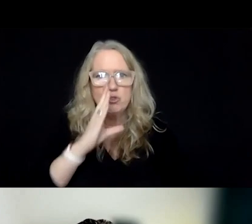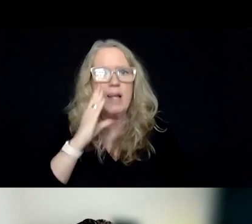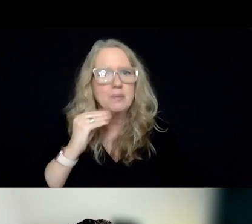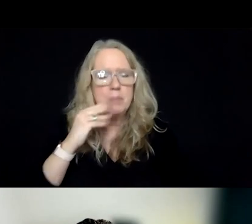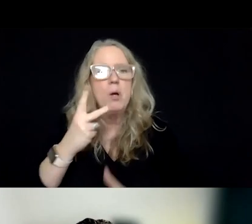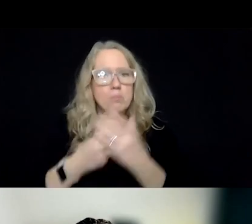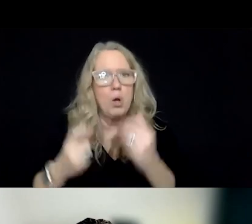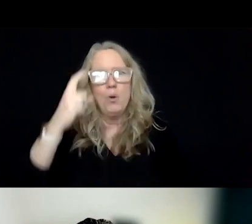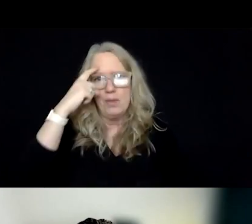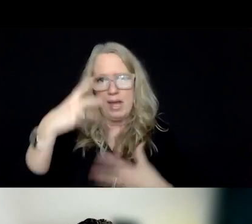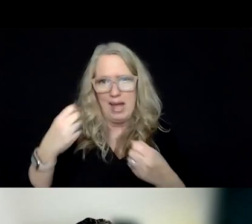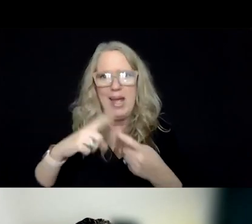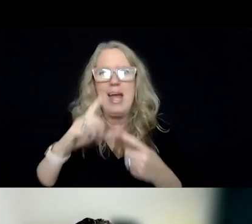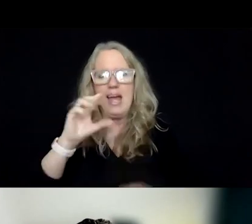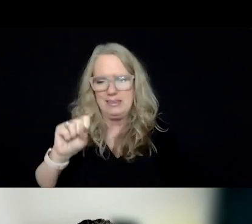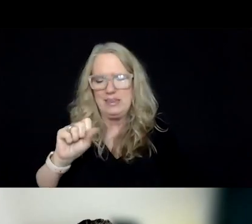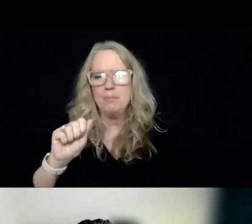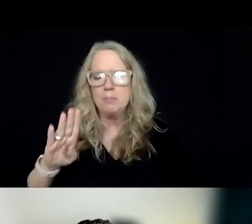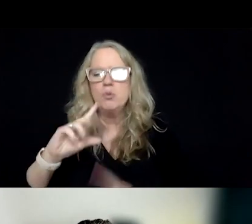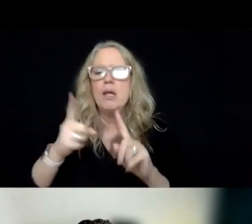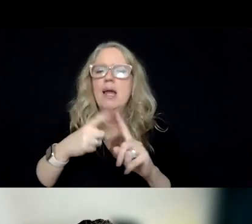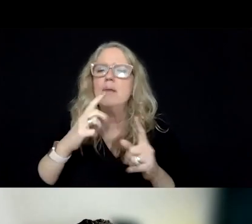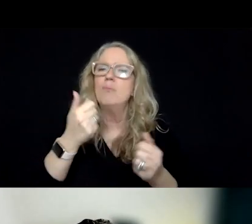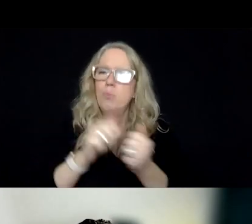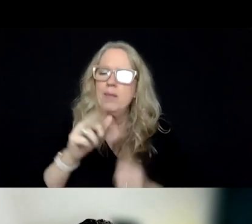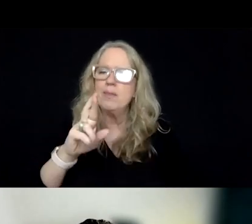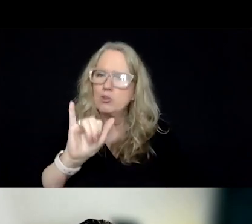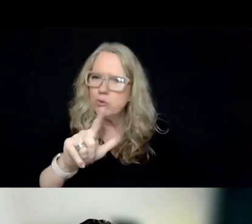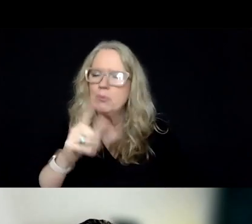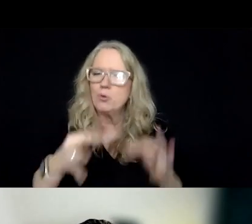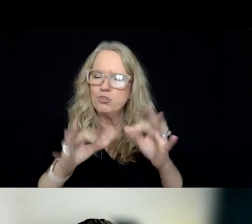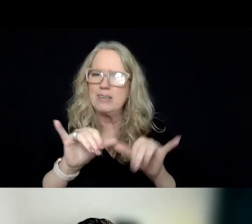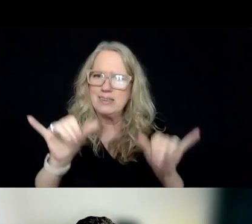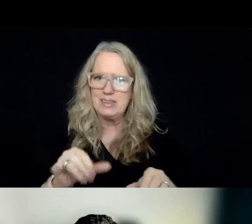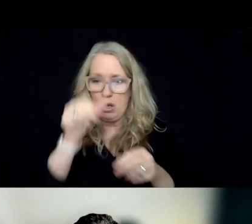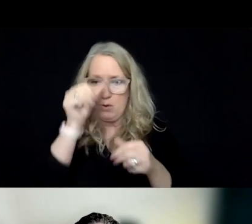USE RECOVERY AND THE CRIMINAL JUSTICE SYSTEM. WHEN I. WAS COMING BACK